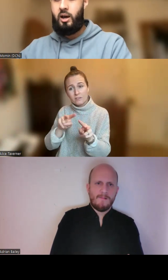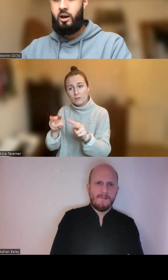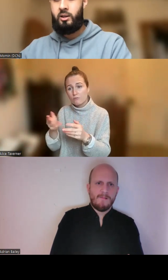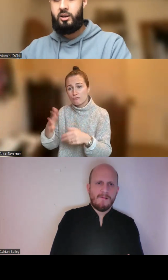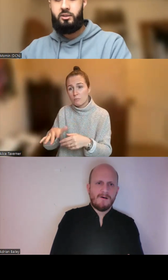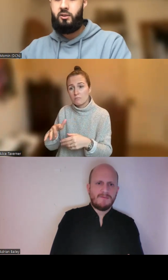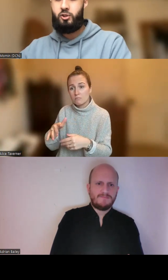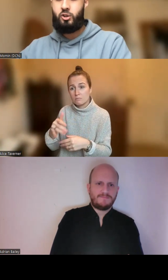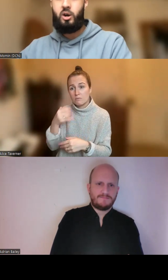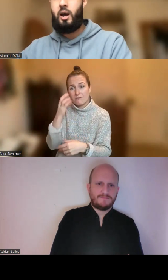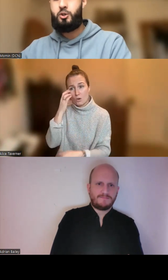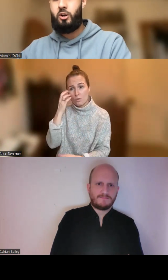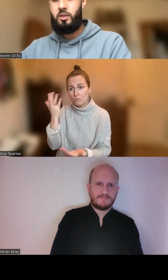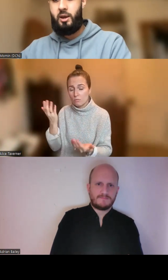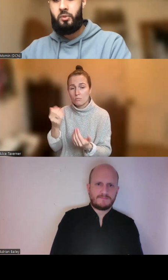and they've just got a caption on it there.